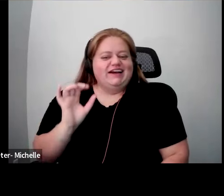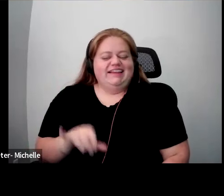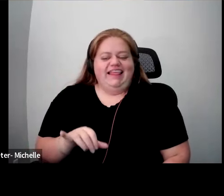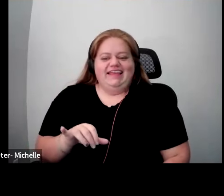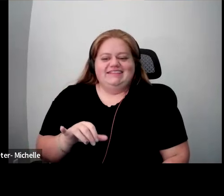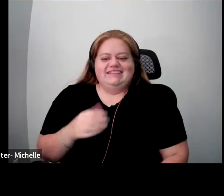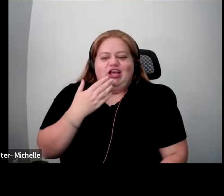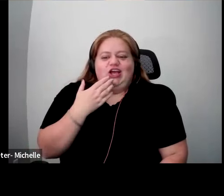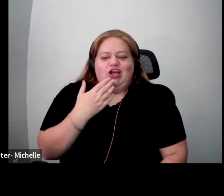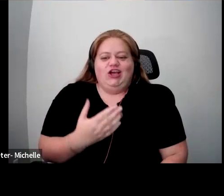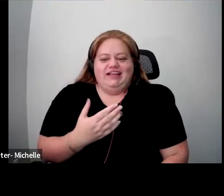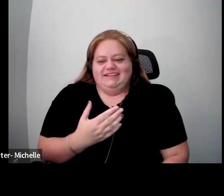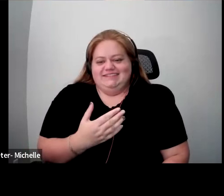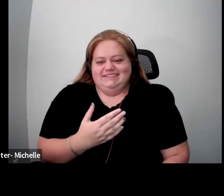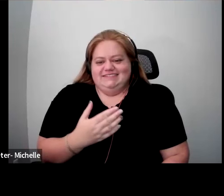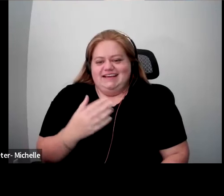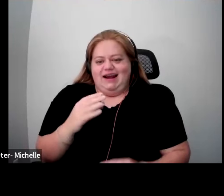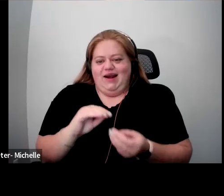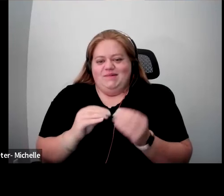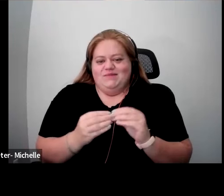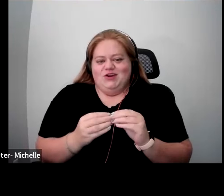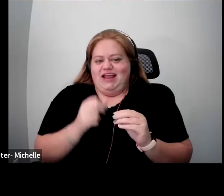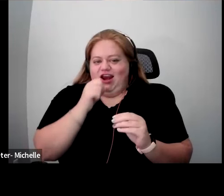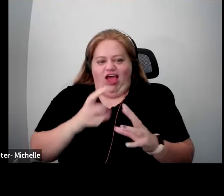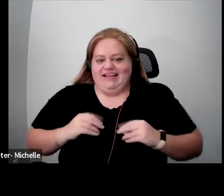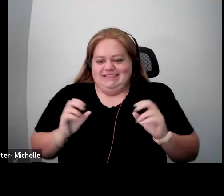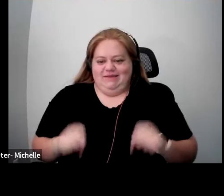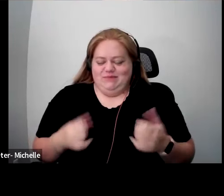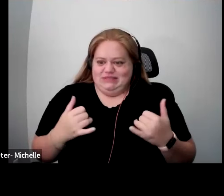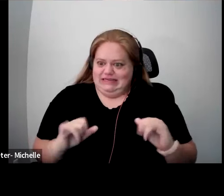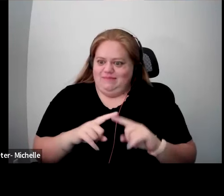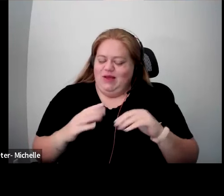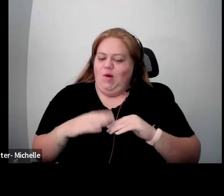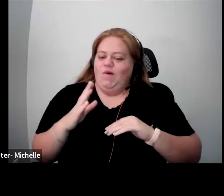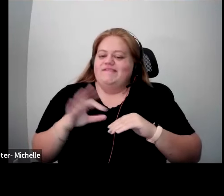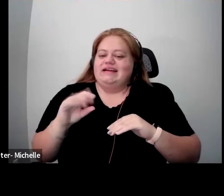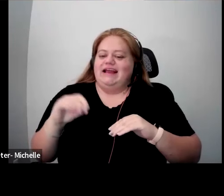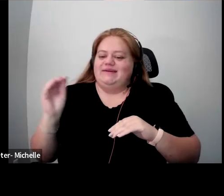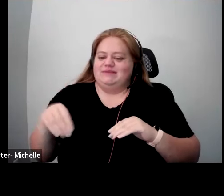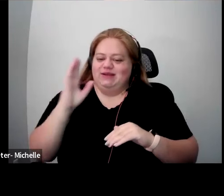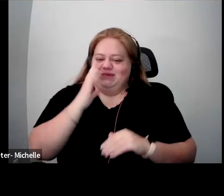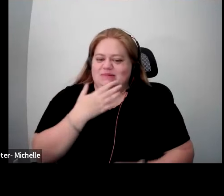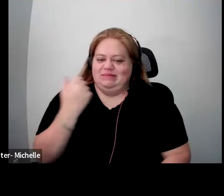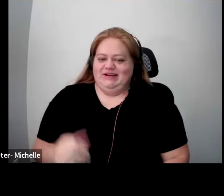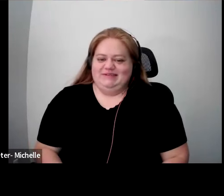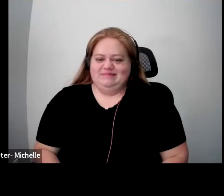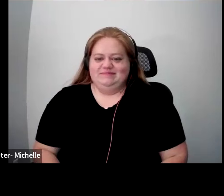the least-acceptable number. And hopefully much beyond 90% later on.